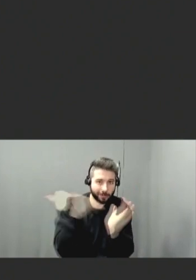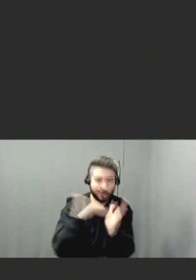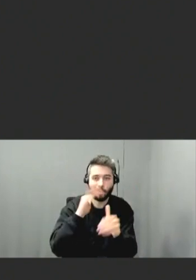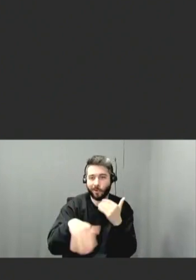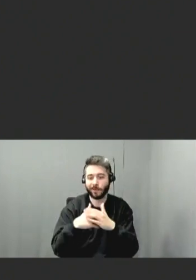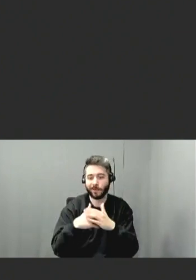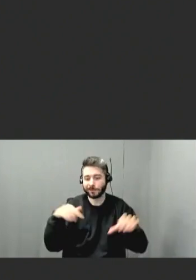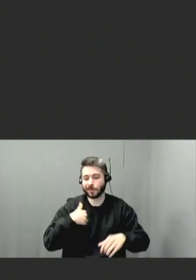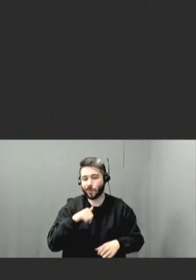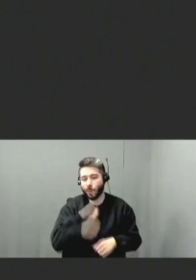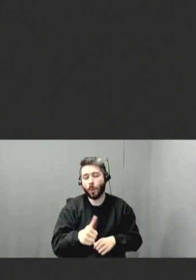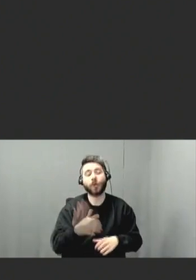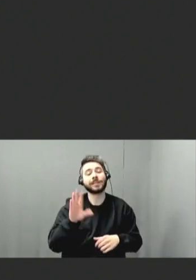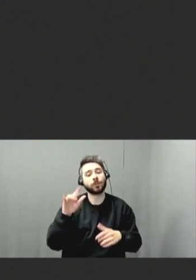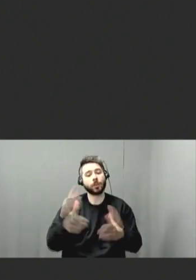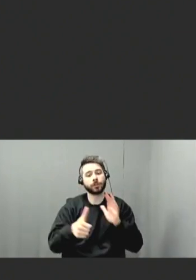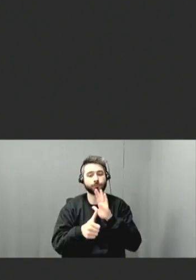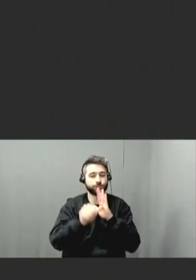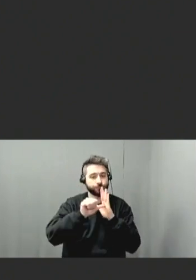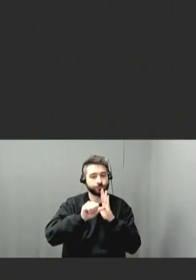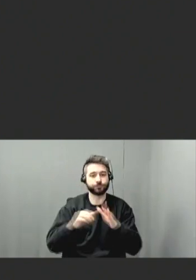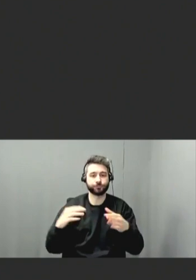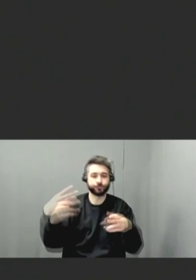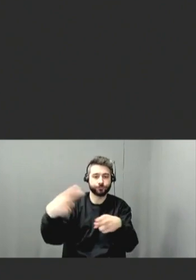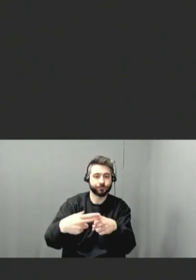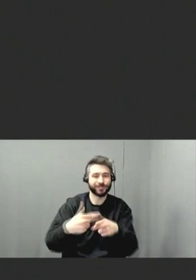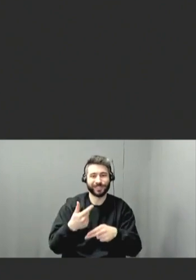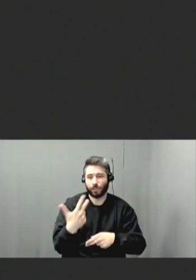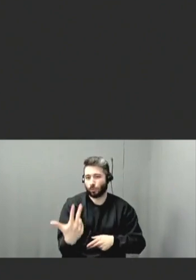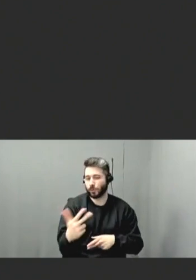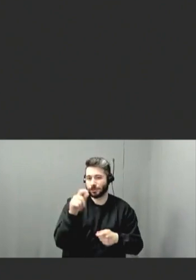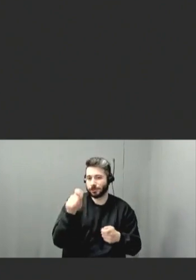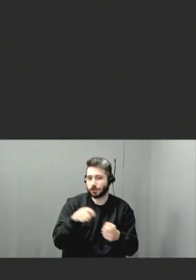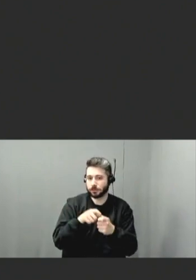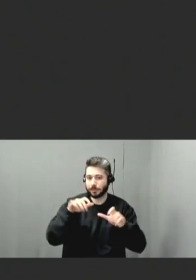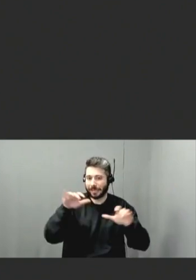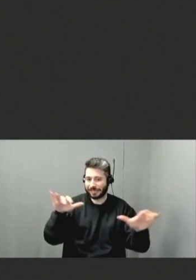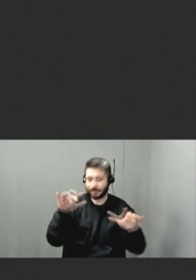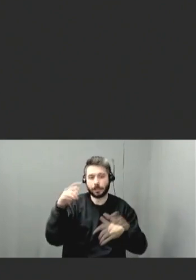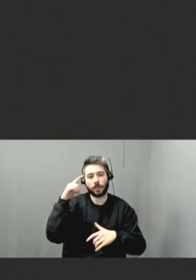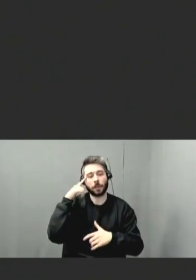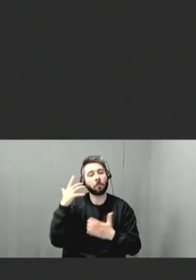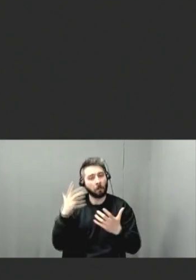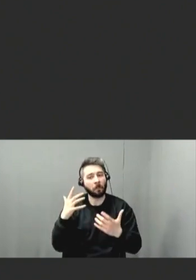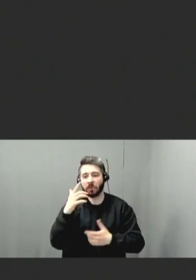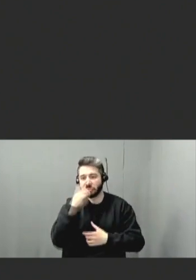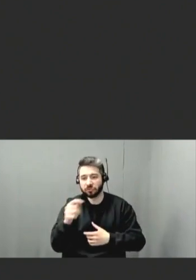But I did want to highlight three specific activities that I thought might be of particular interest.